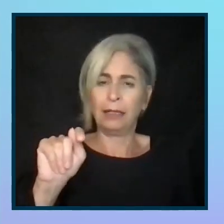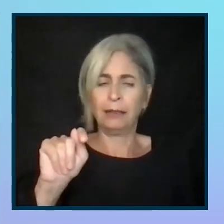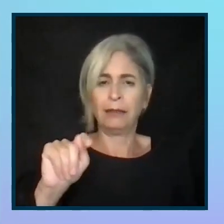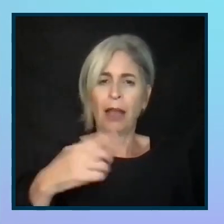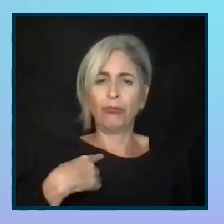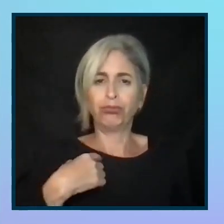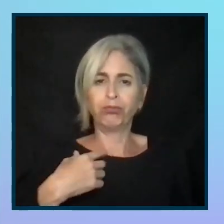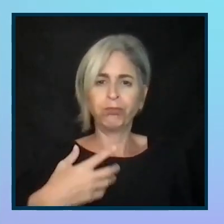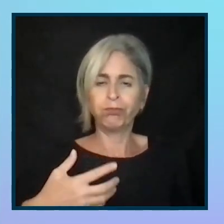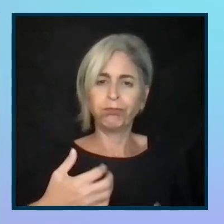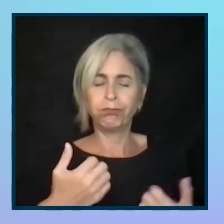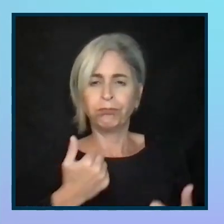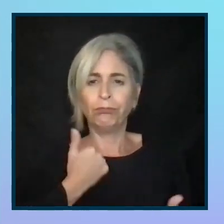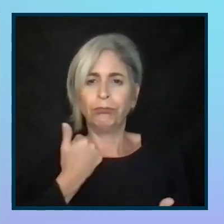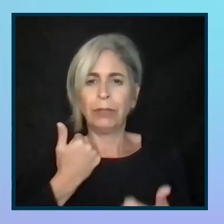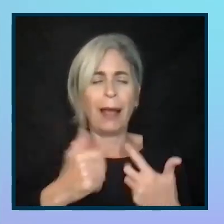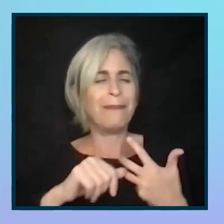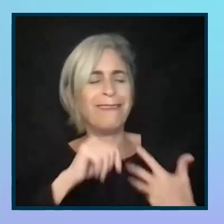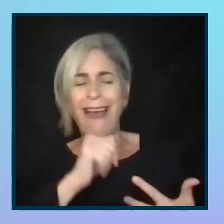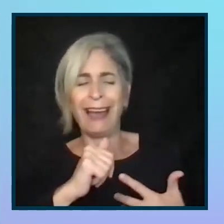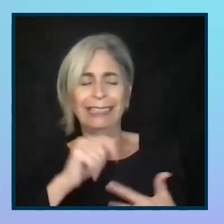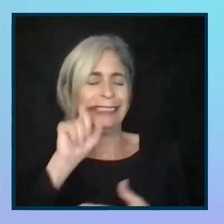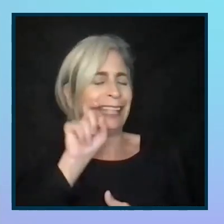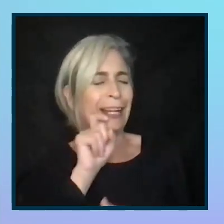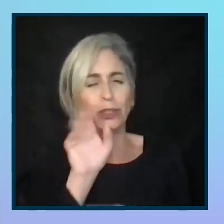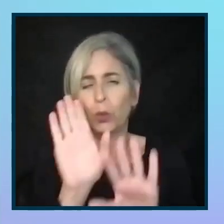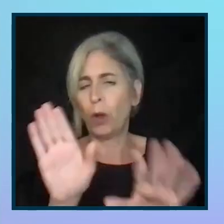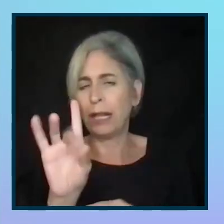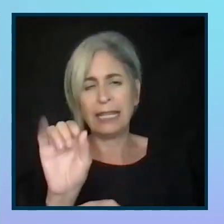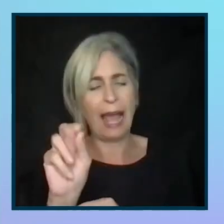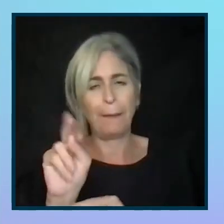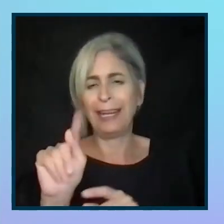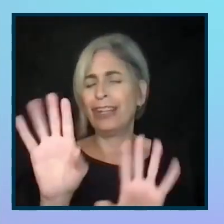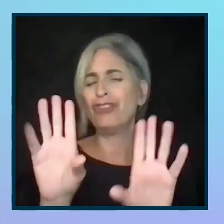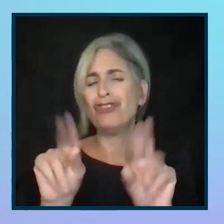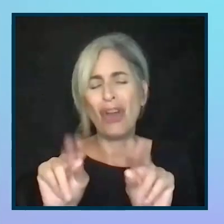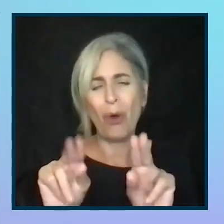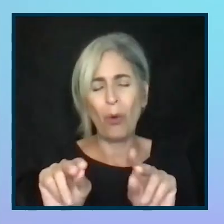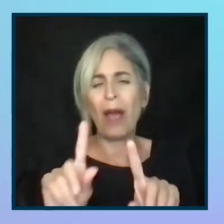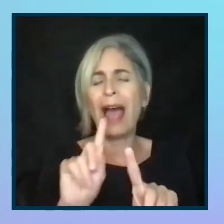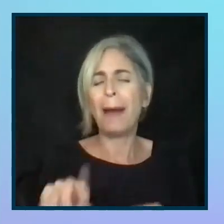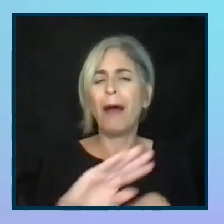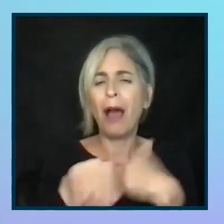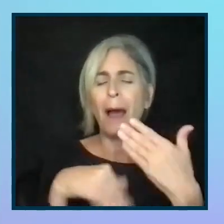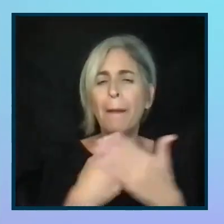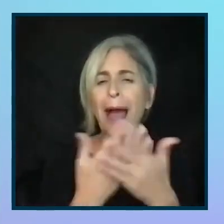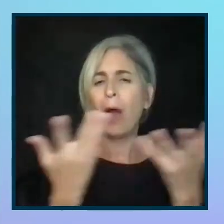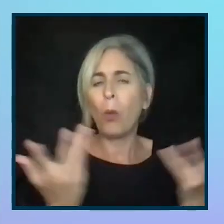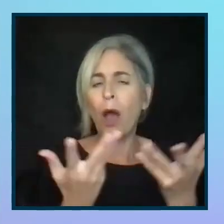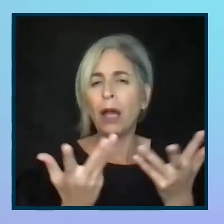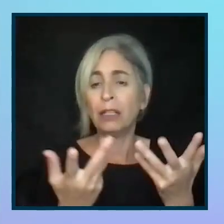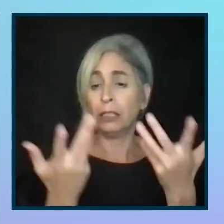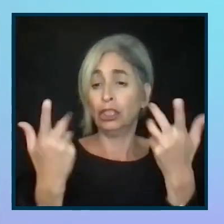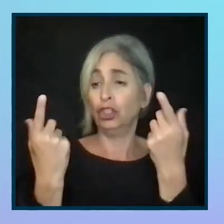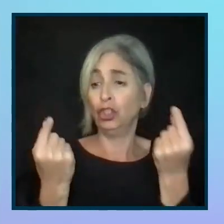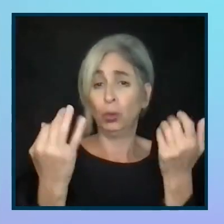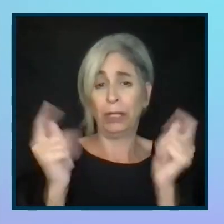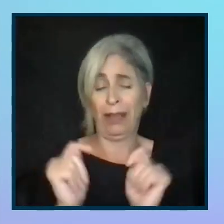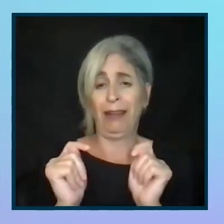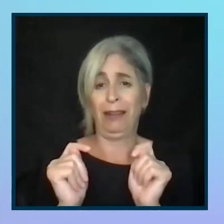which, get your head out of the gutter, but I am all about getting things done, and getting them done quickly,